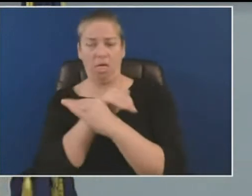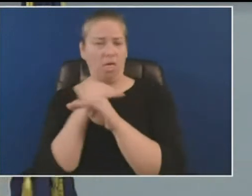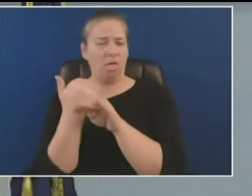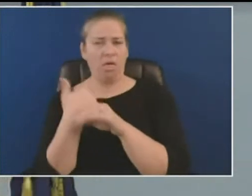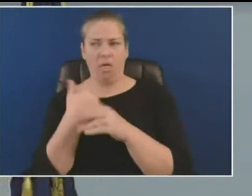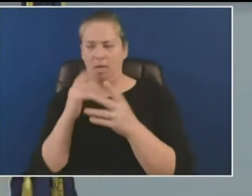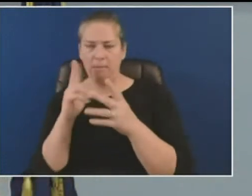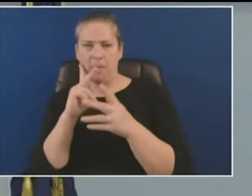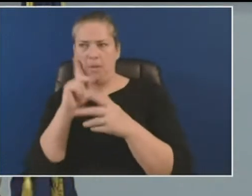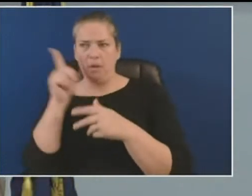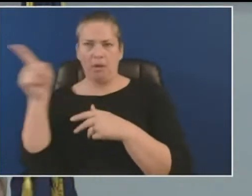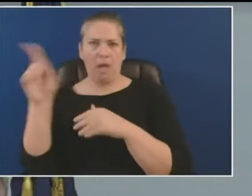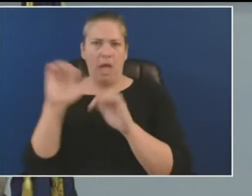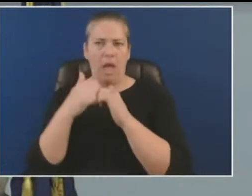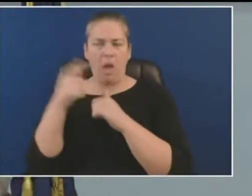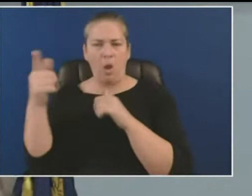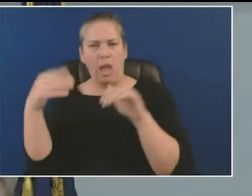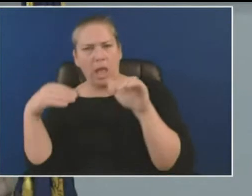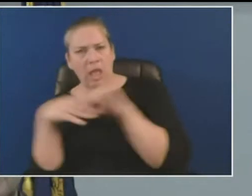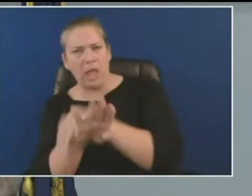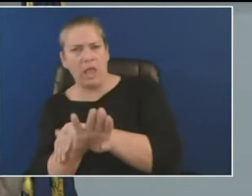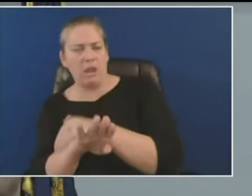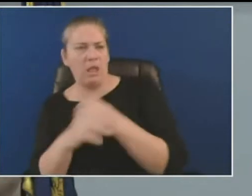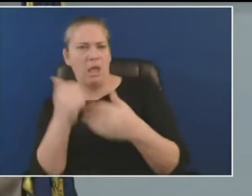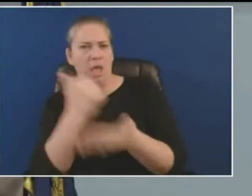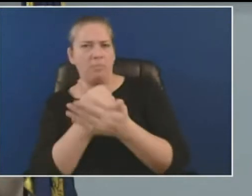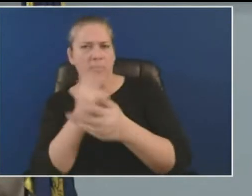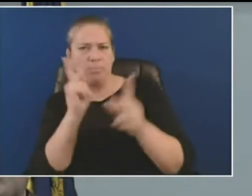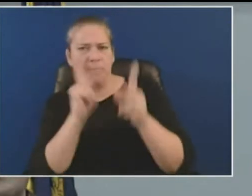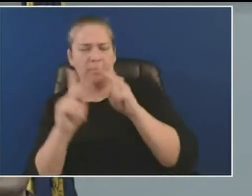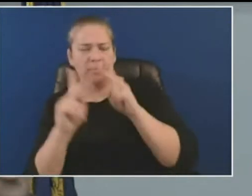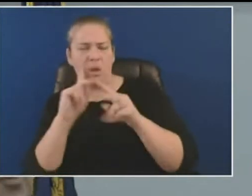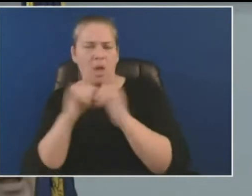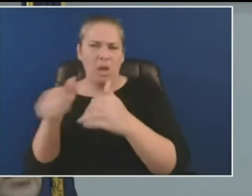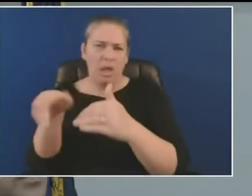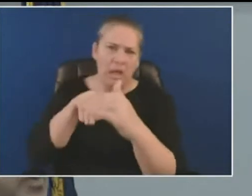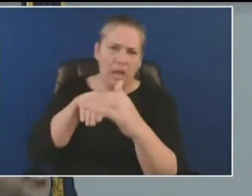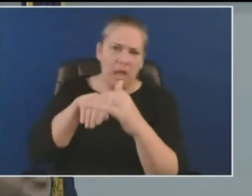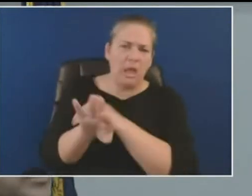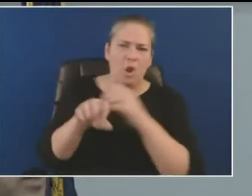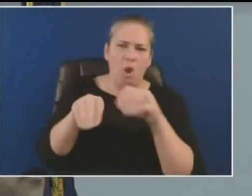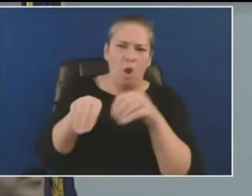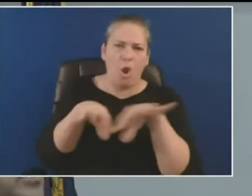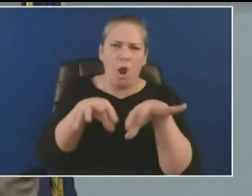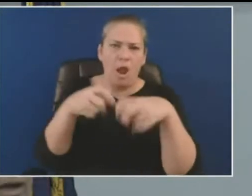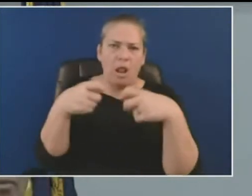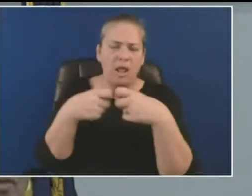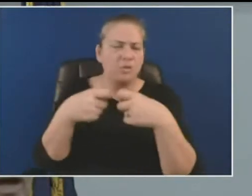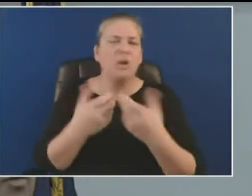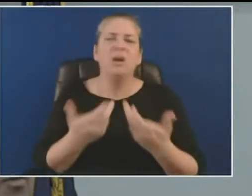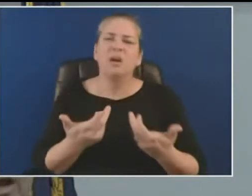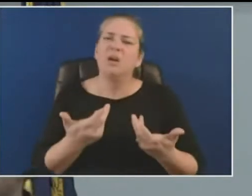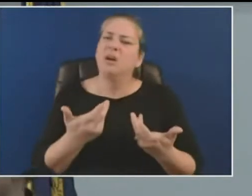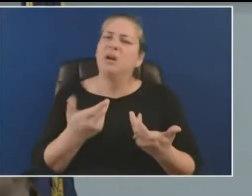you and more electric to get your electricity back on, so you're actually being pretty selfish by going out there and